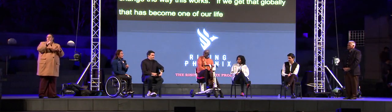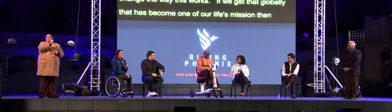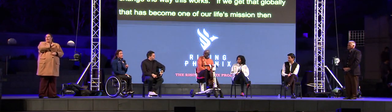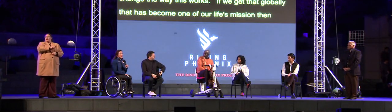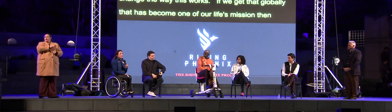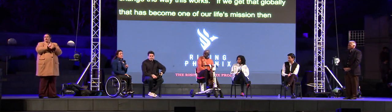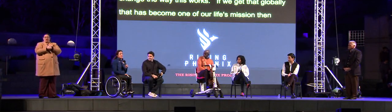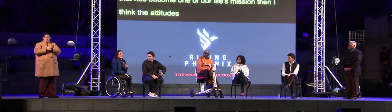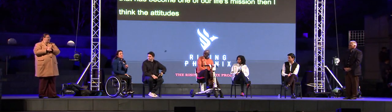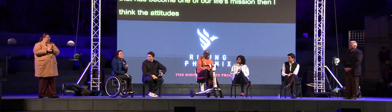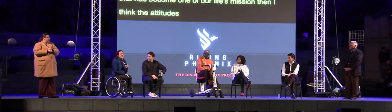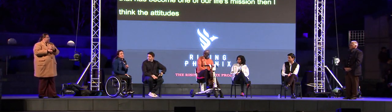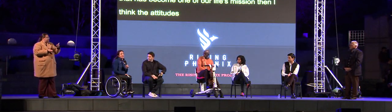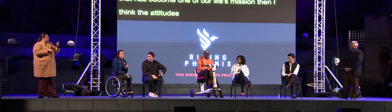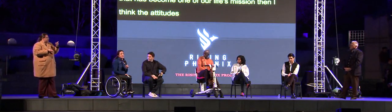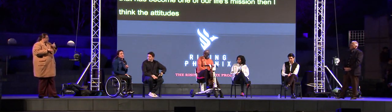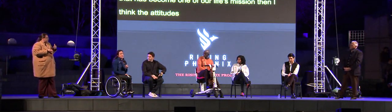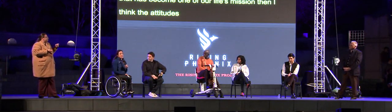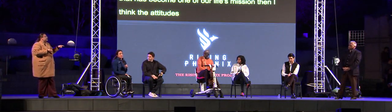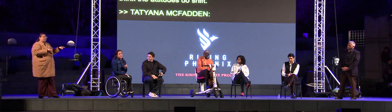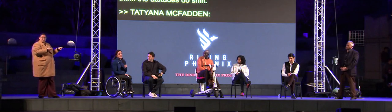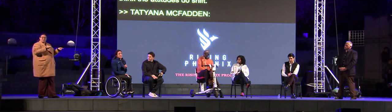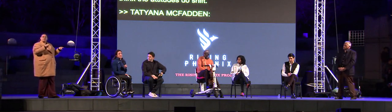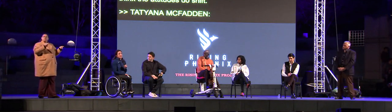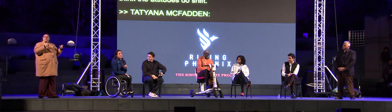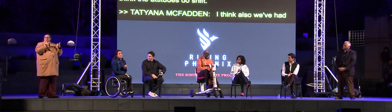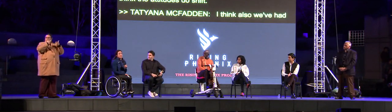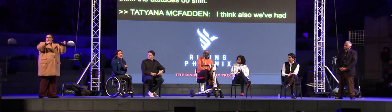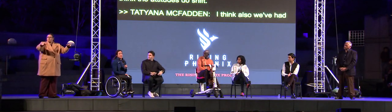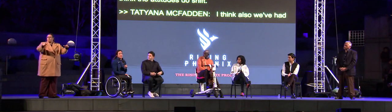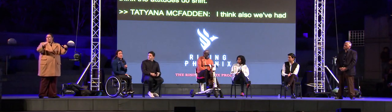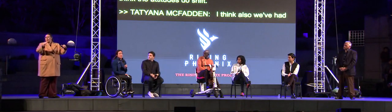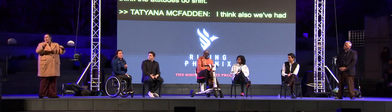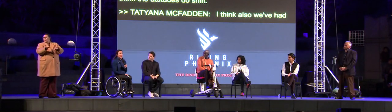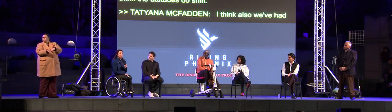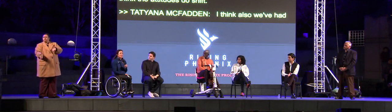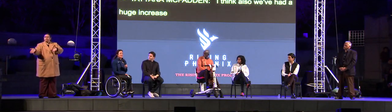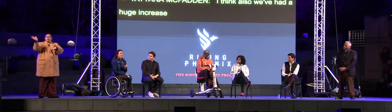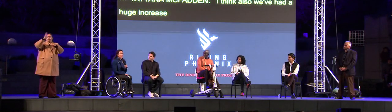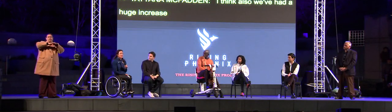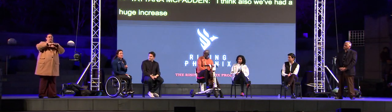And I think also, we've had a huge increase with NBC,